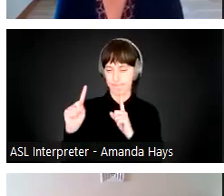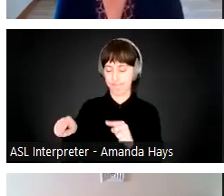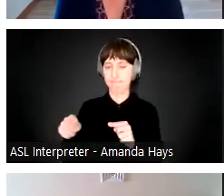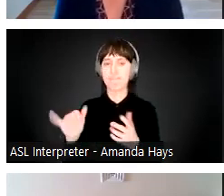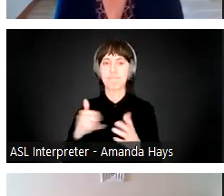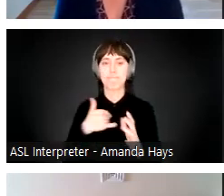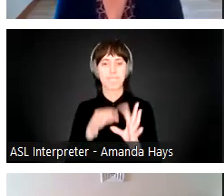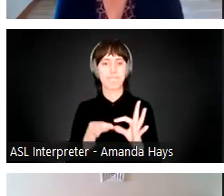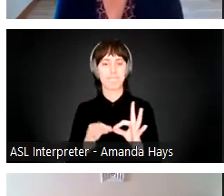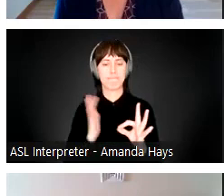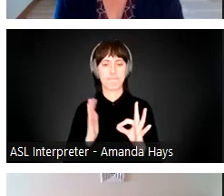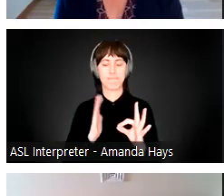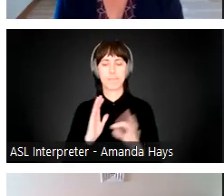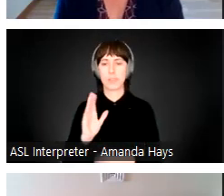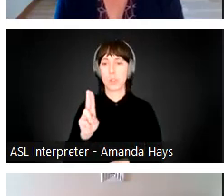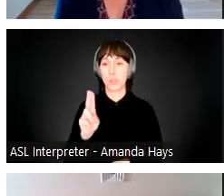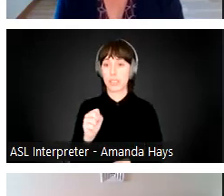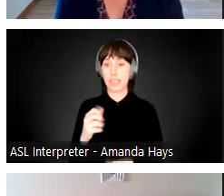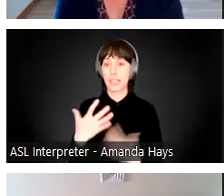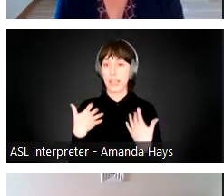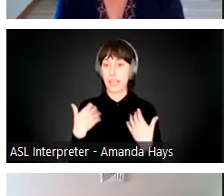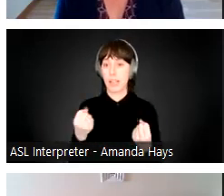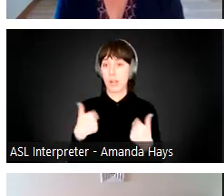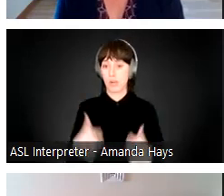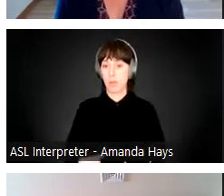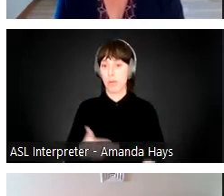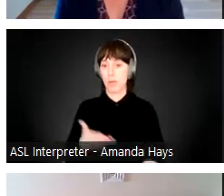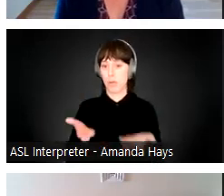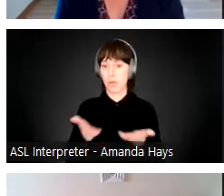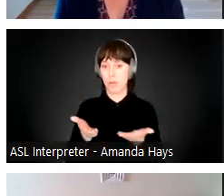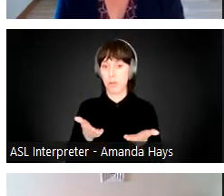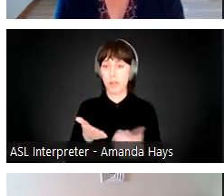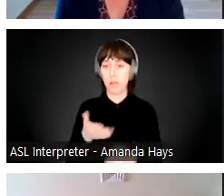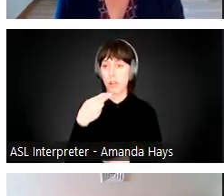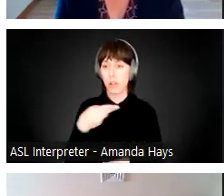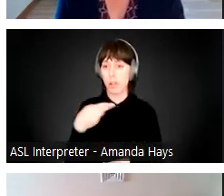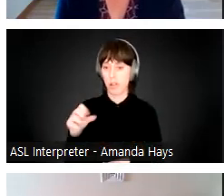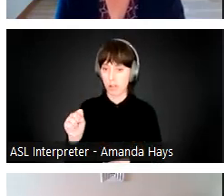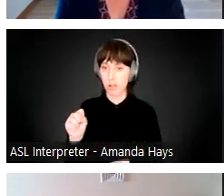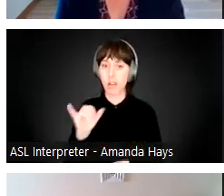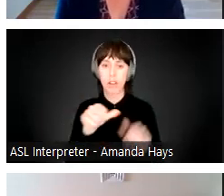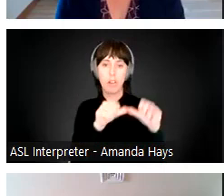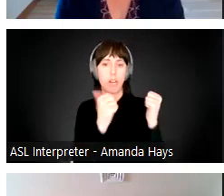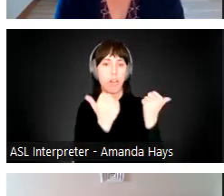is the agency that enforces federal laws